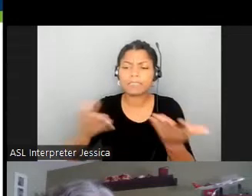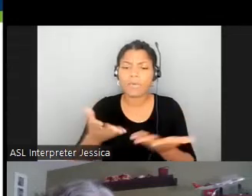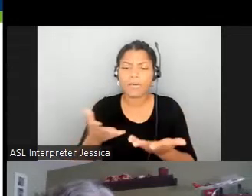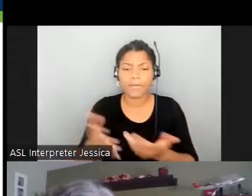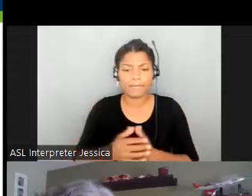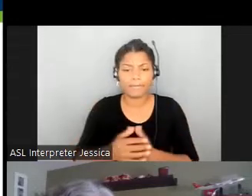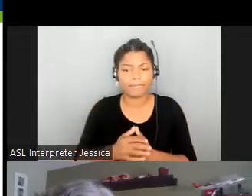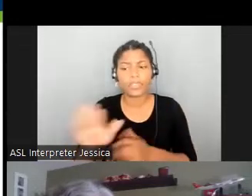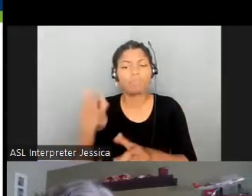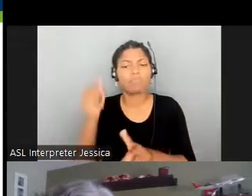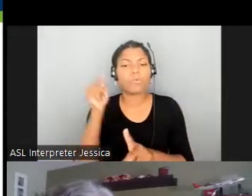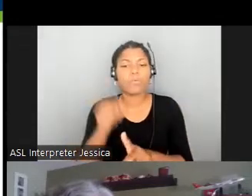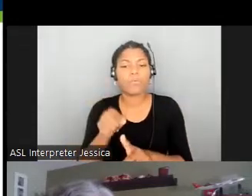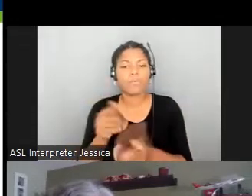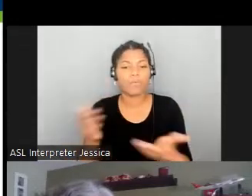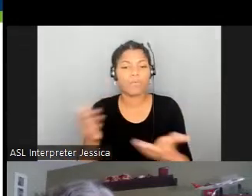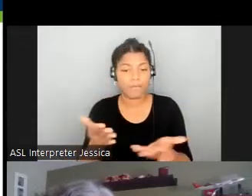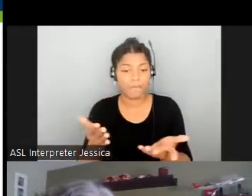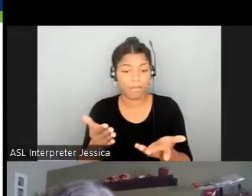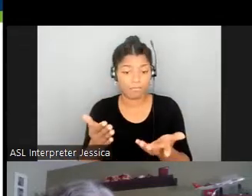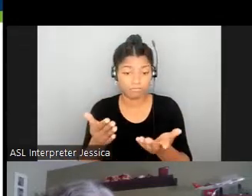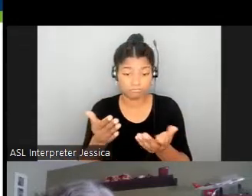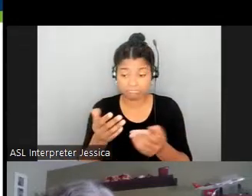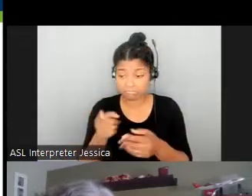goals and the things important to them.